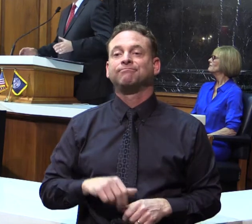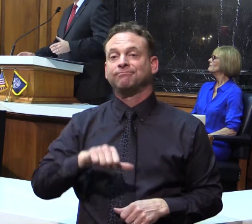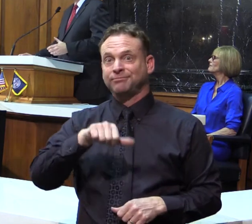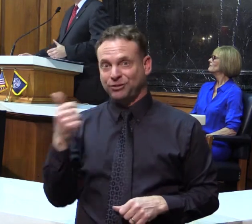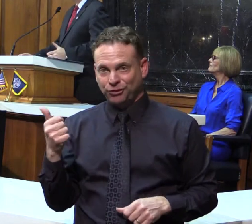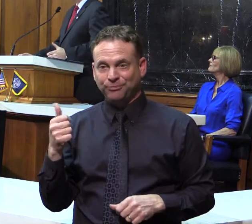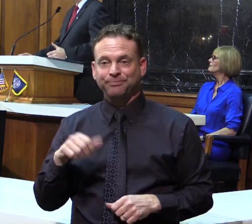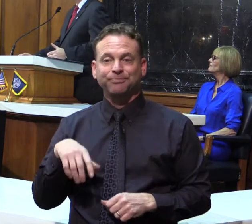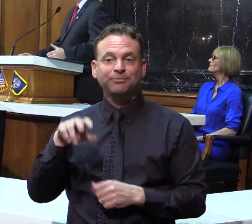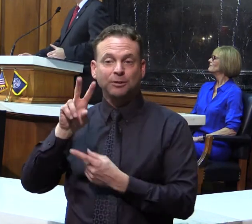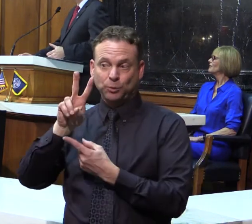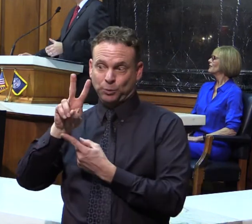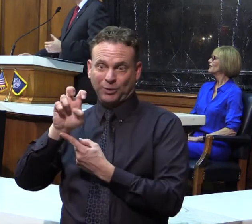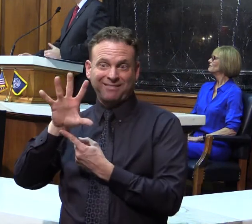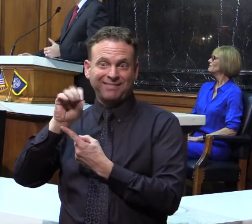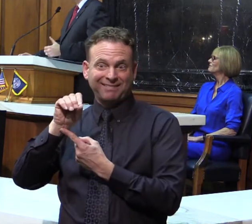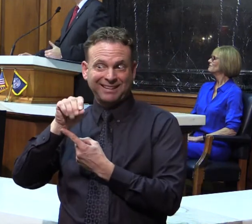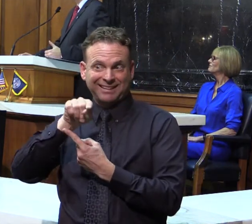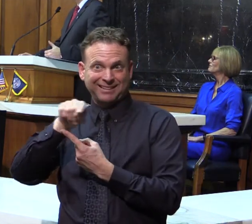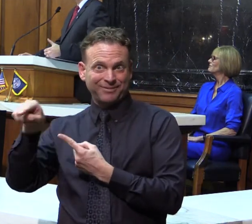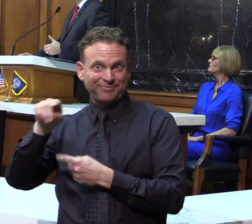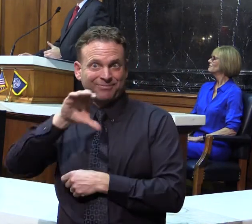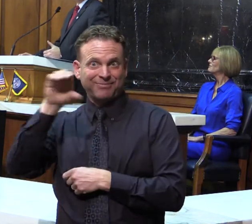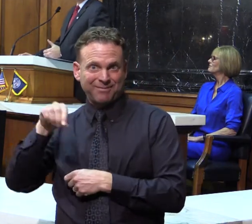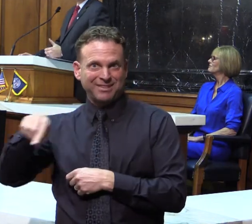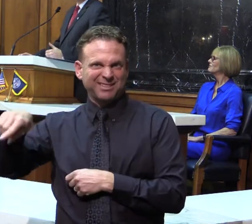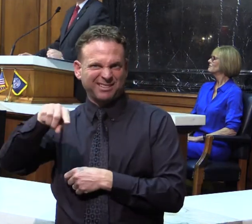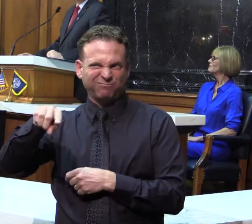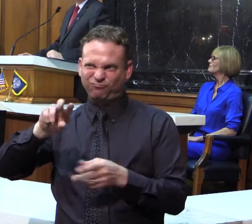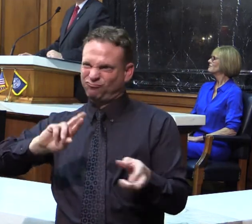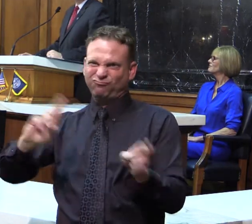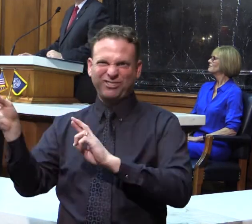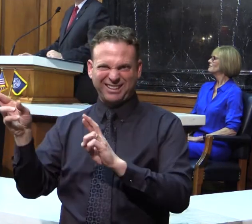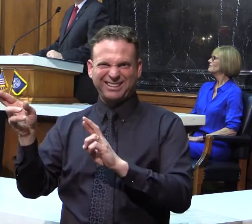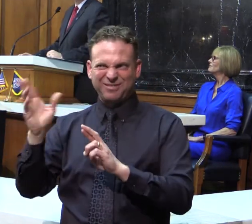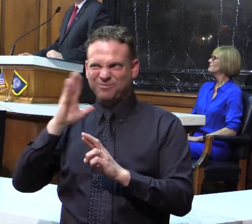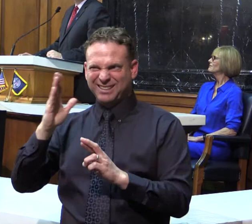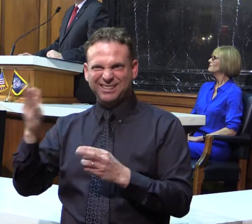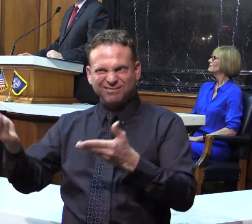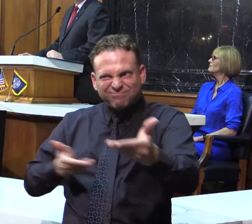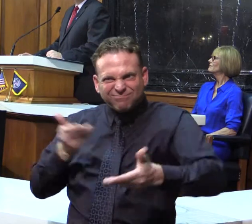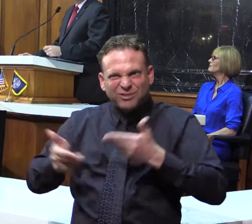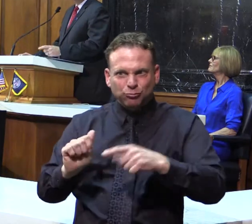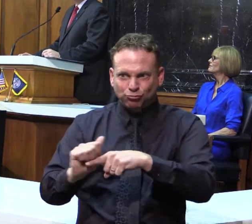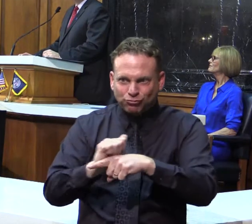and hire employees through our Employer Training Grant Program.